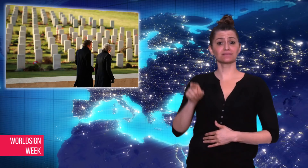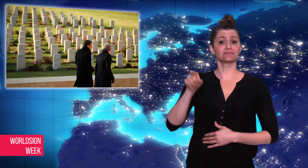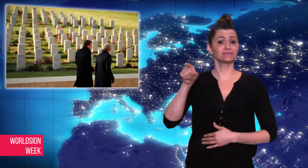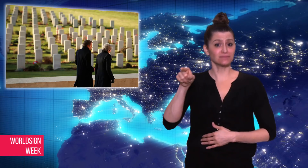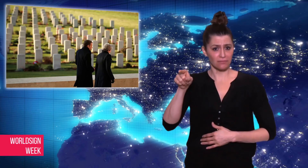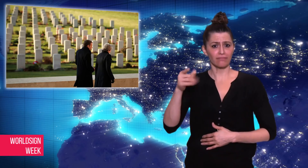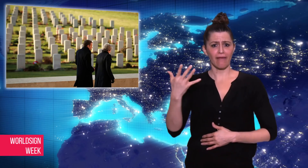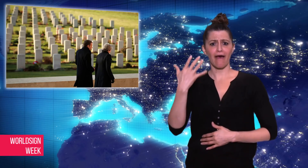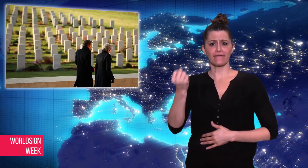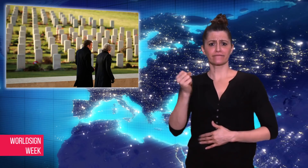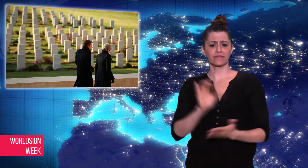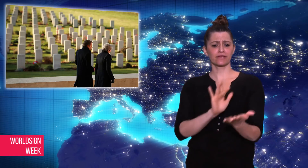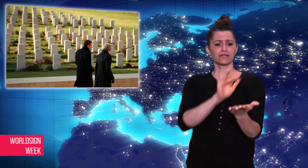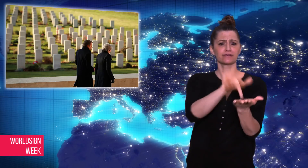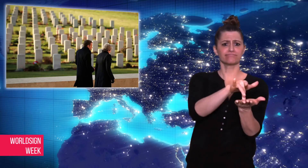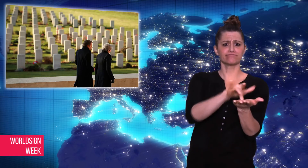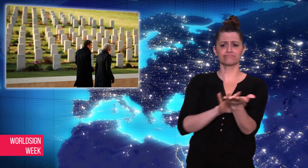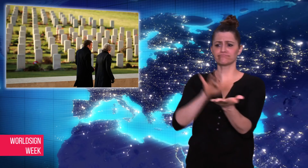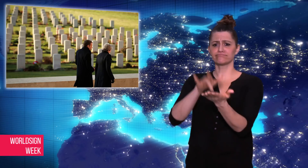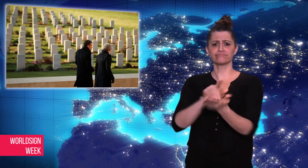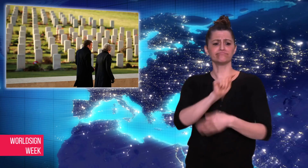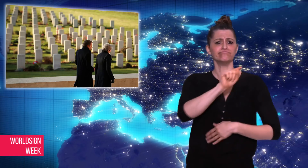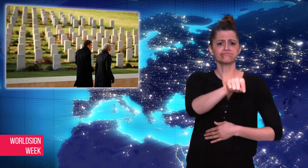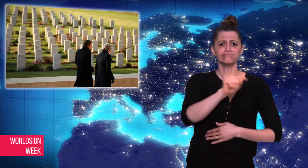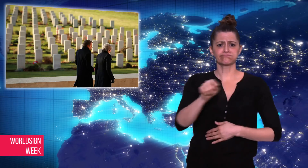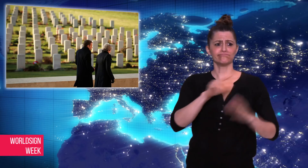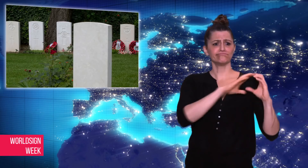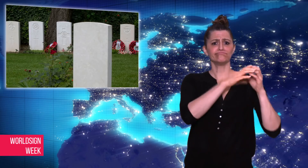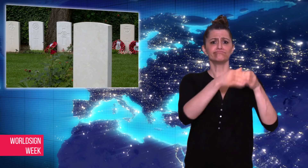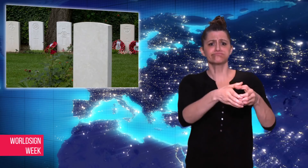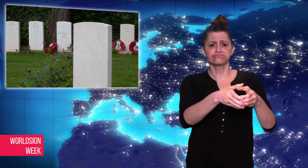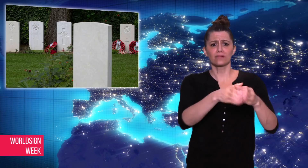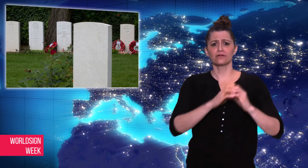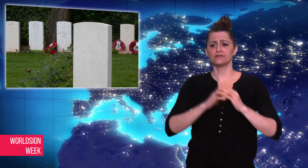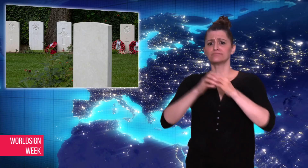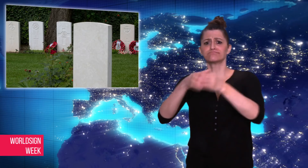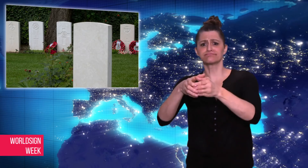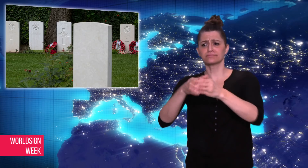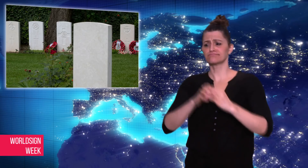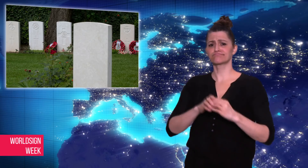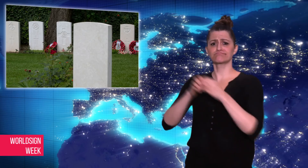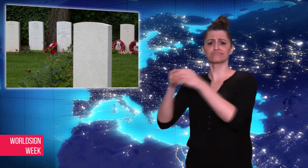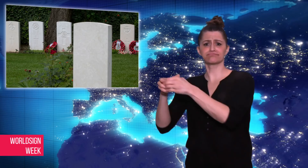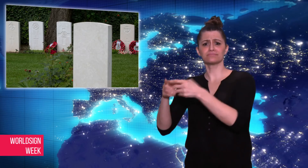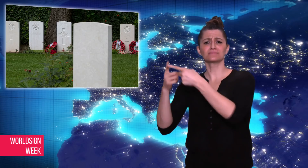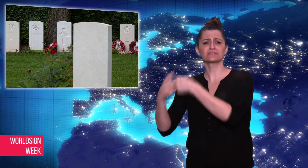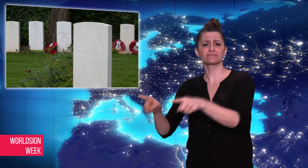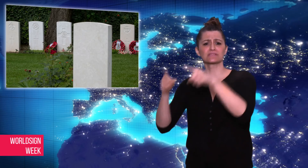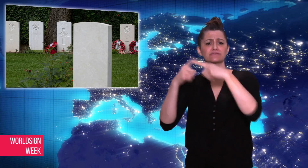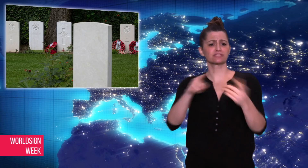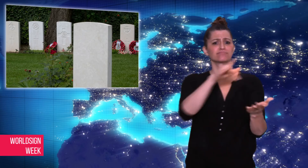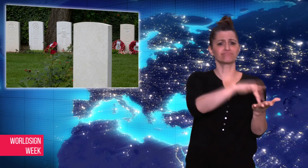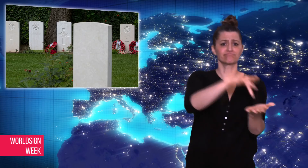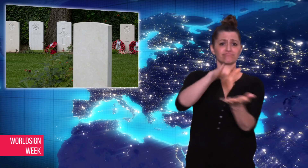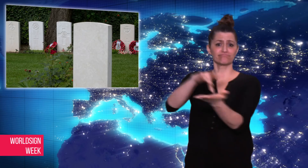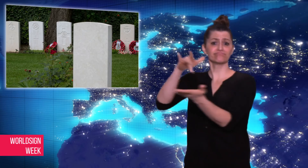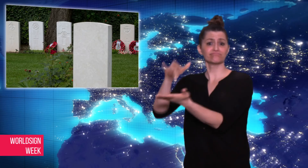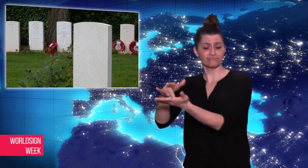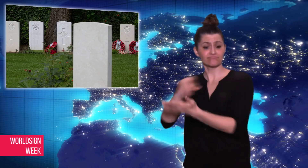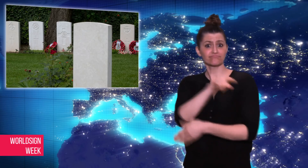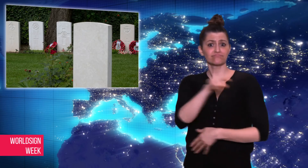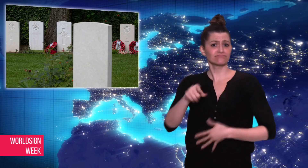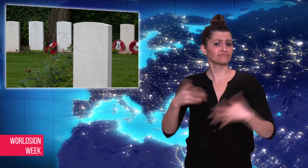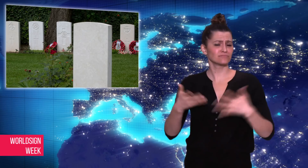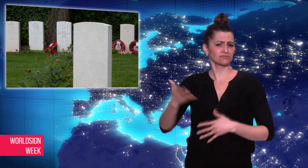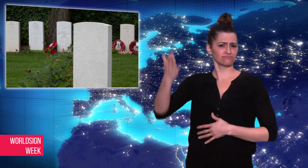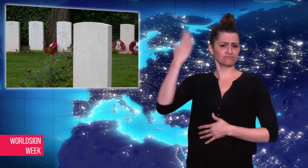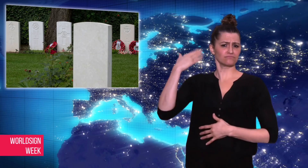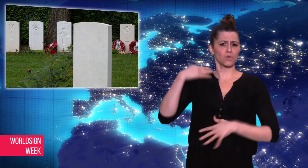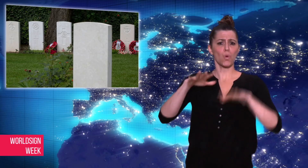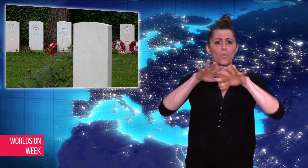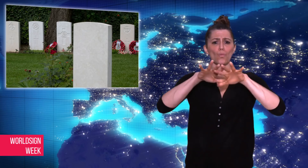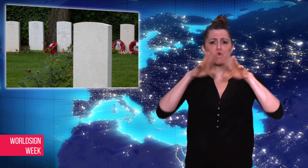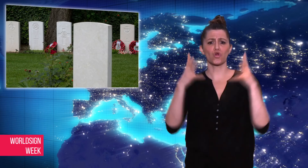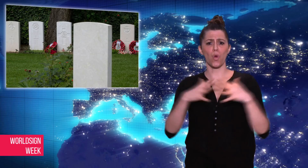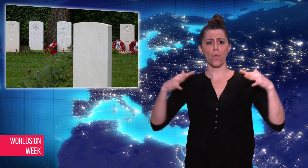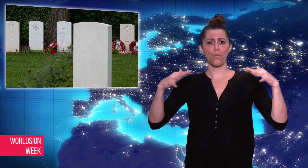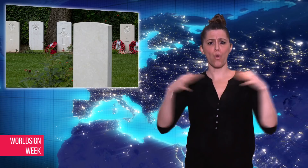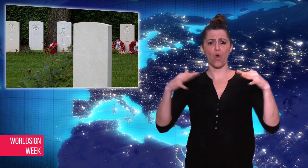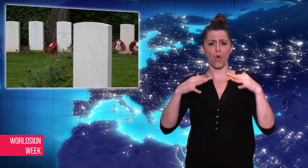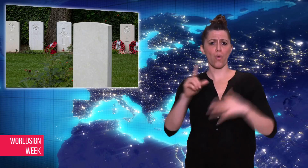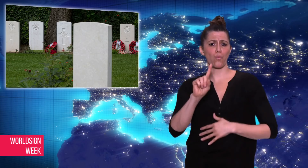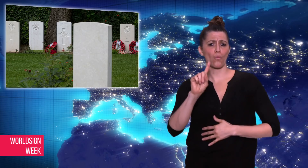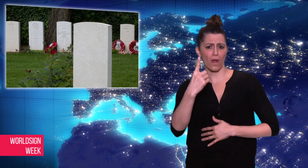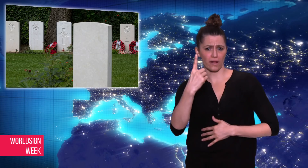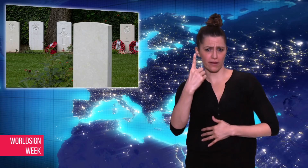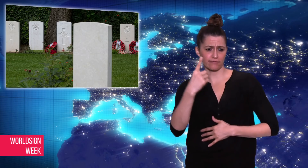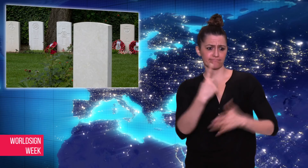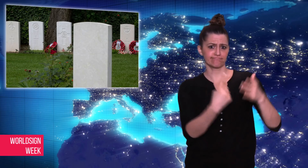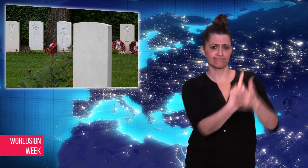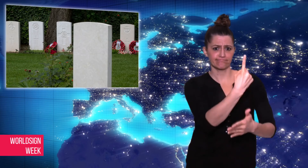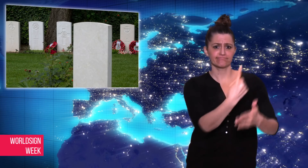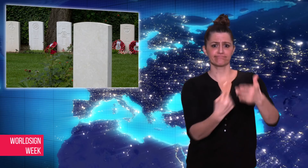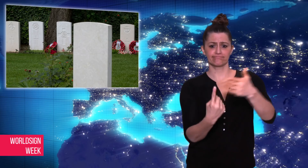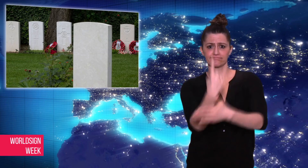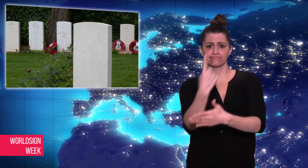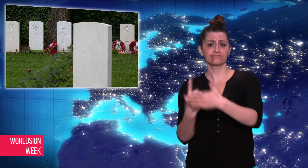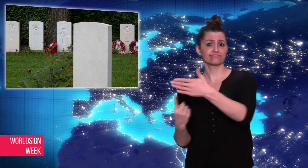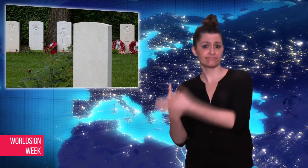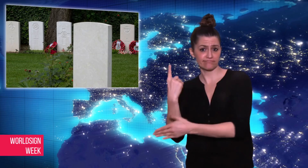at different World War I sites in France where they honoured